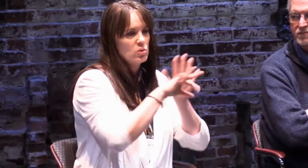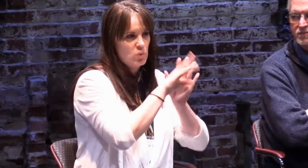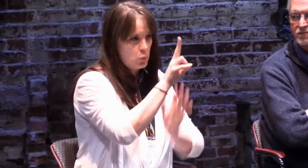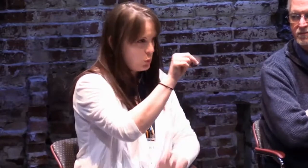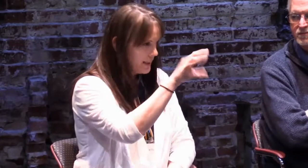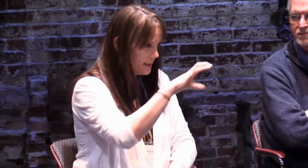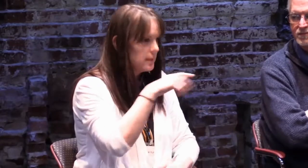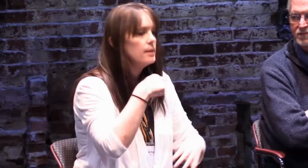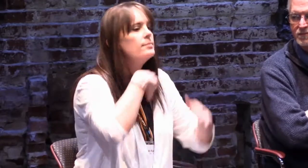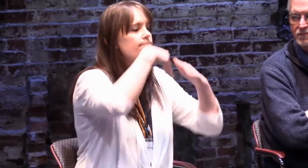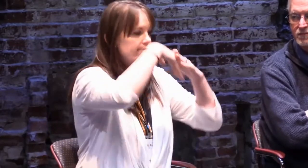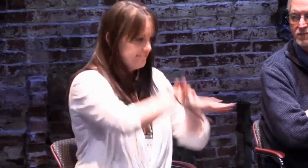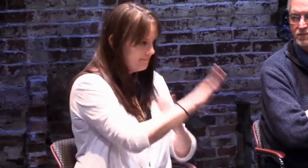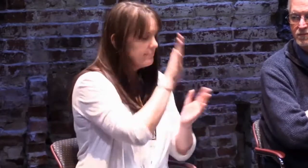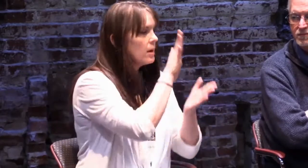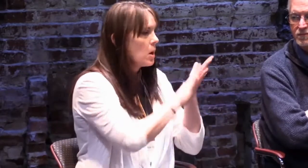So I was a little bit jaded.